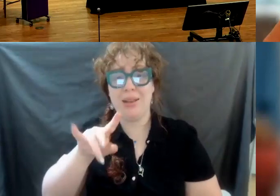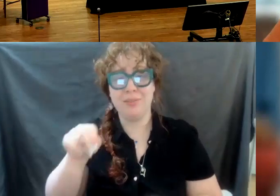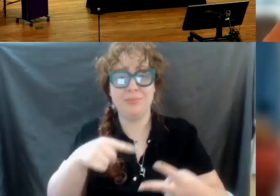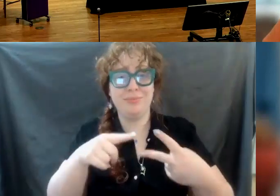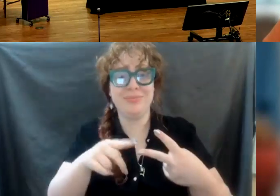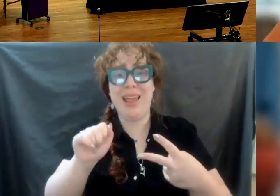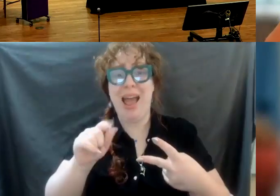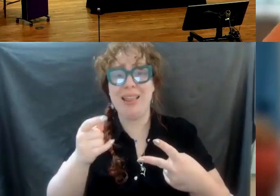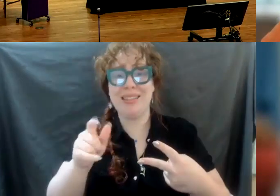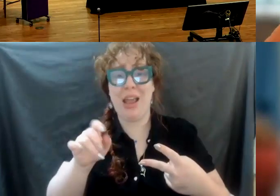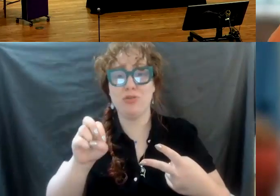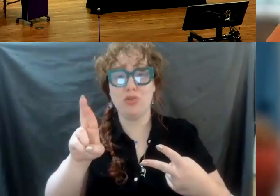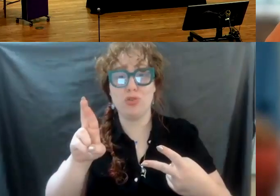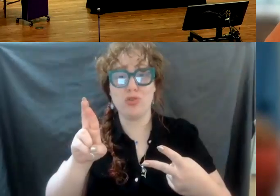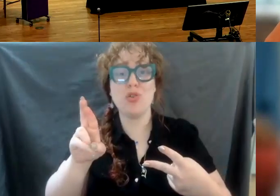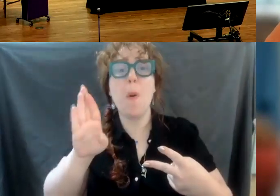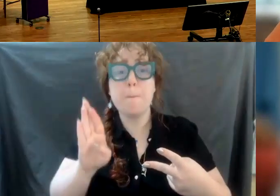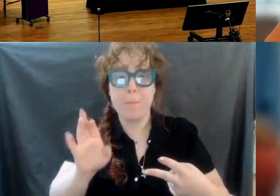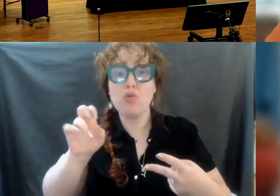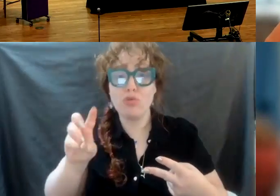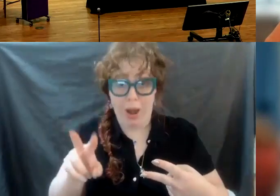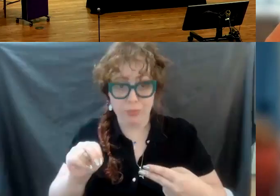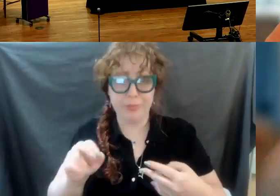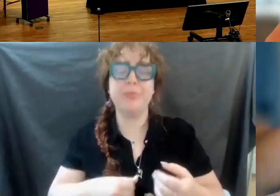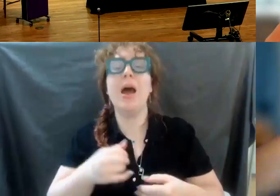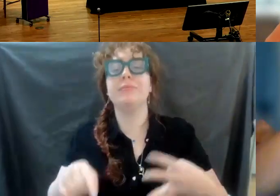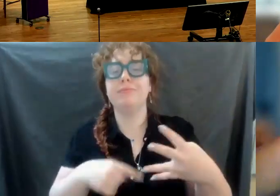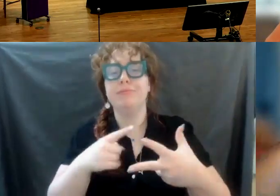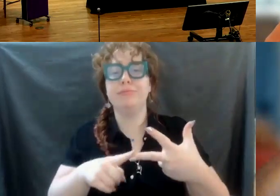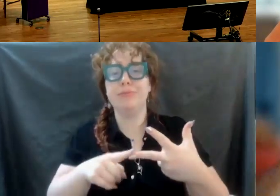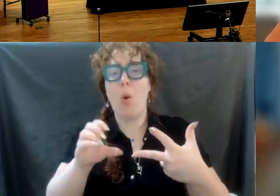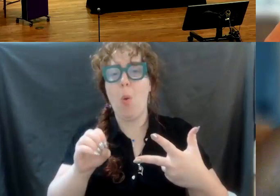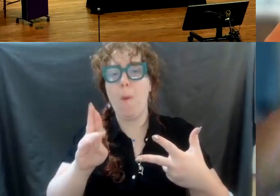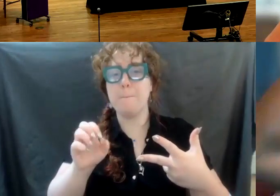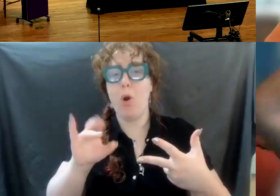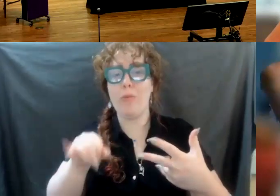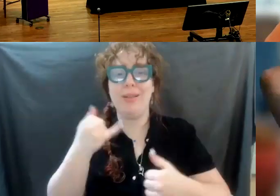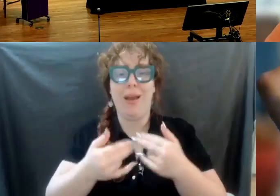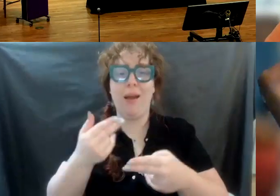So for this conversation, we have prepared questions that I'm going to ask for our panelists.